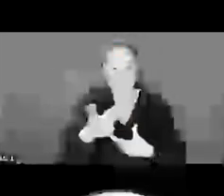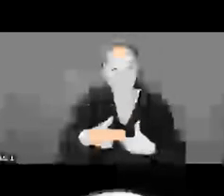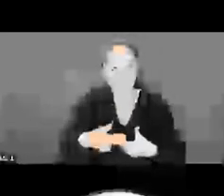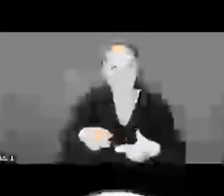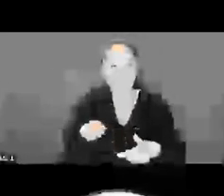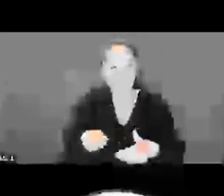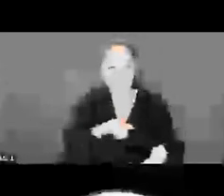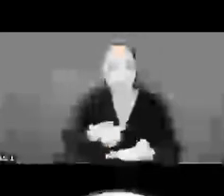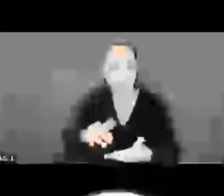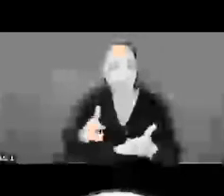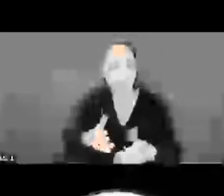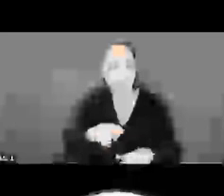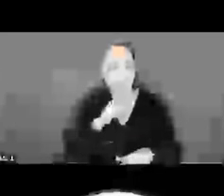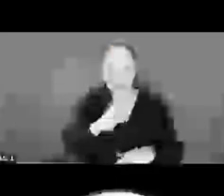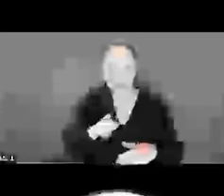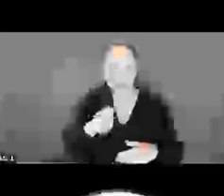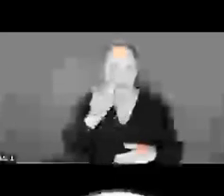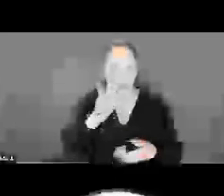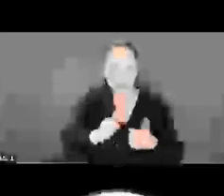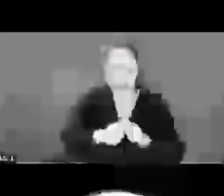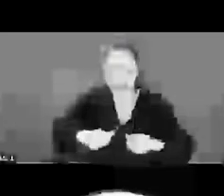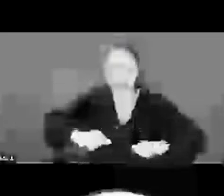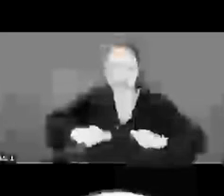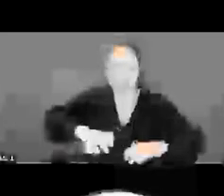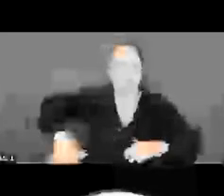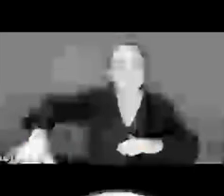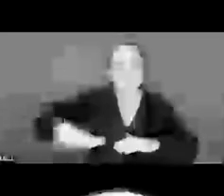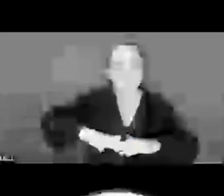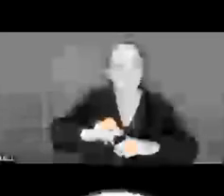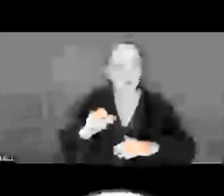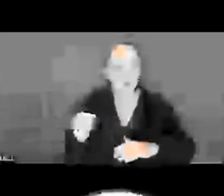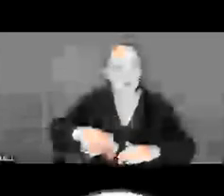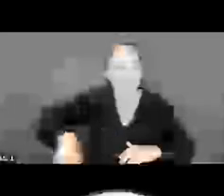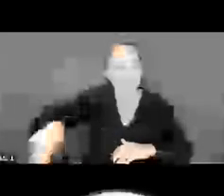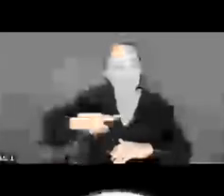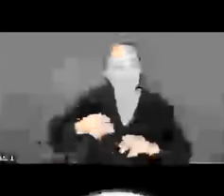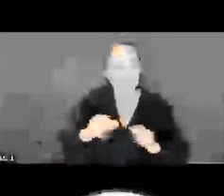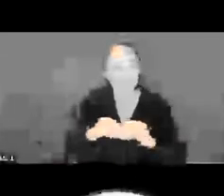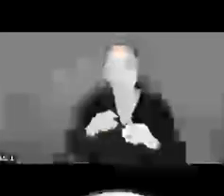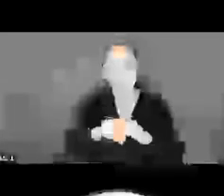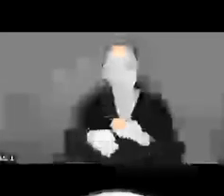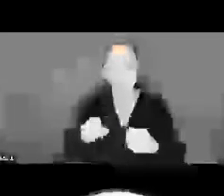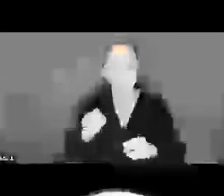We want to learn how dimensions of the spaces you use can be improved to make public spaces more accessible to navigate.